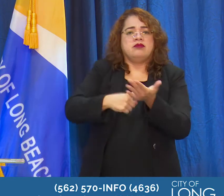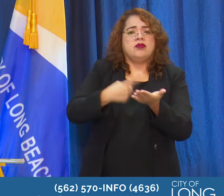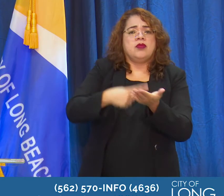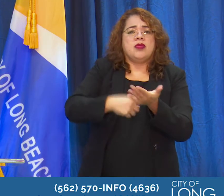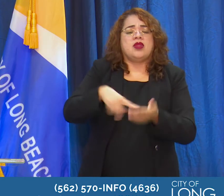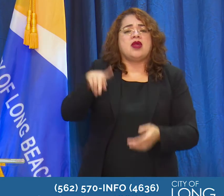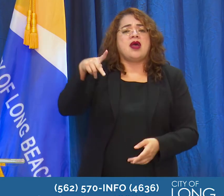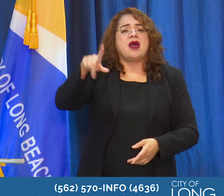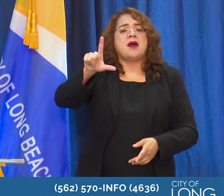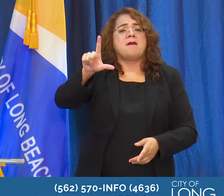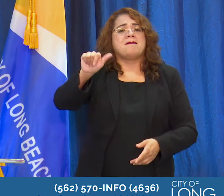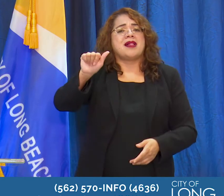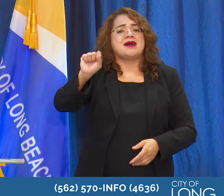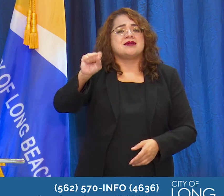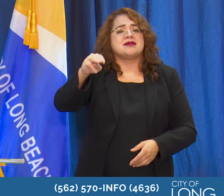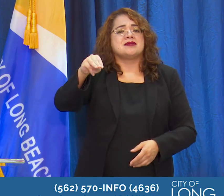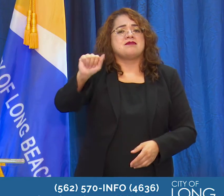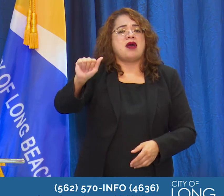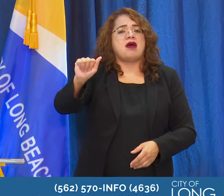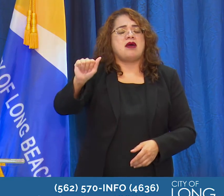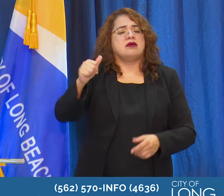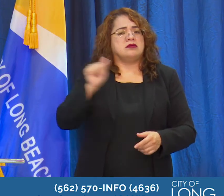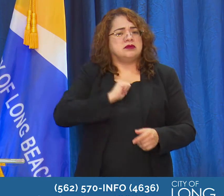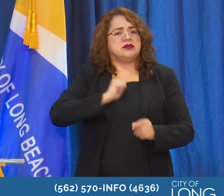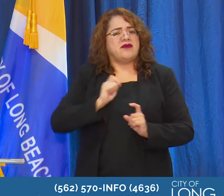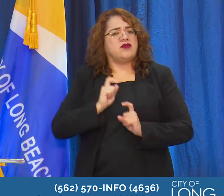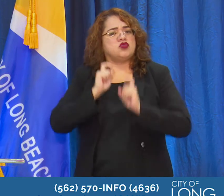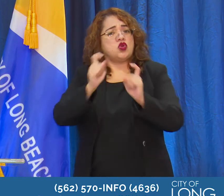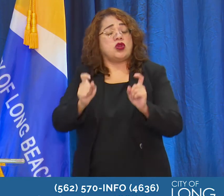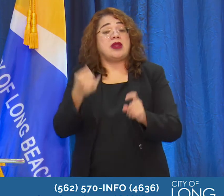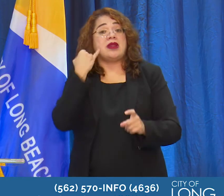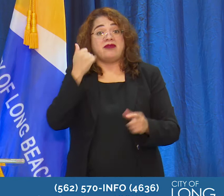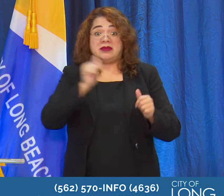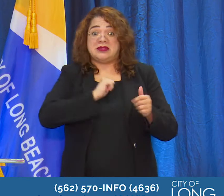If you've tested positive for and fully recovered from COVID-19,